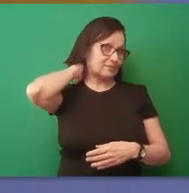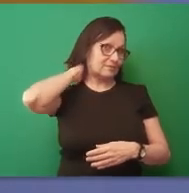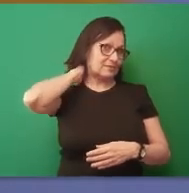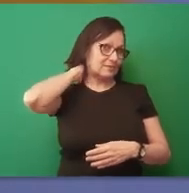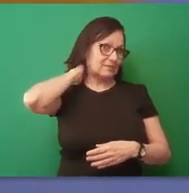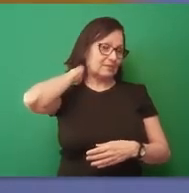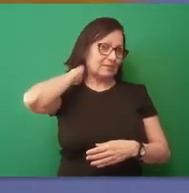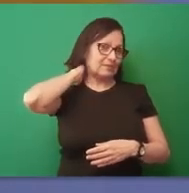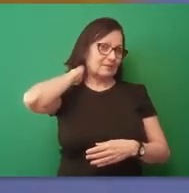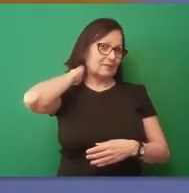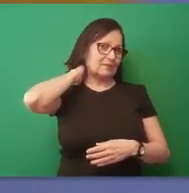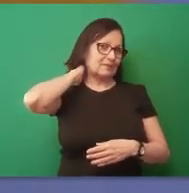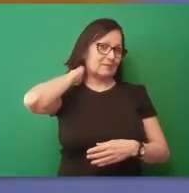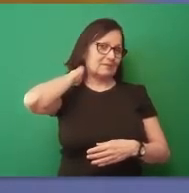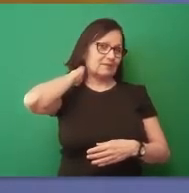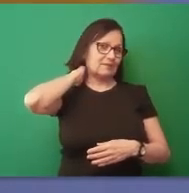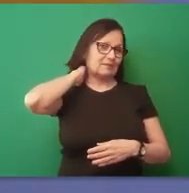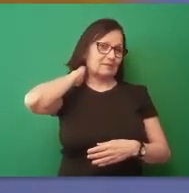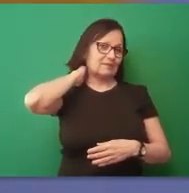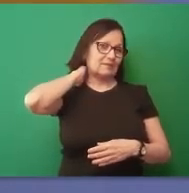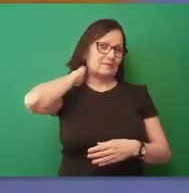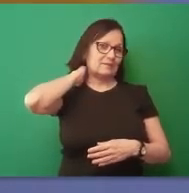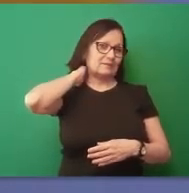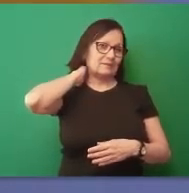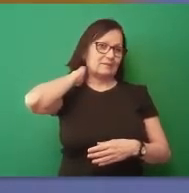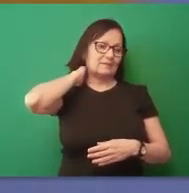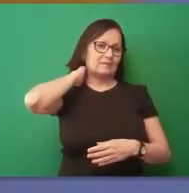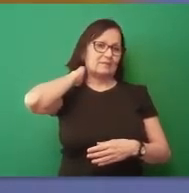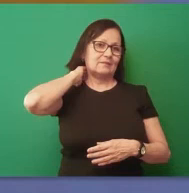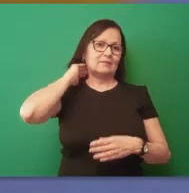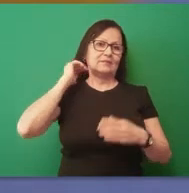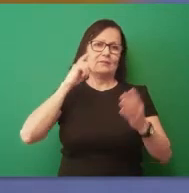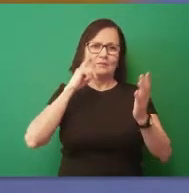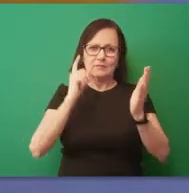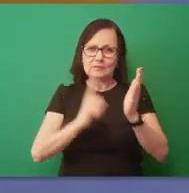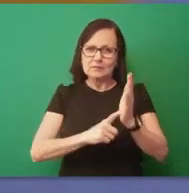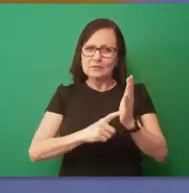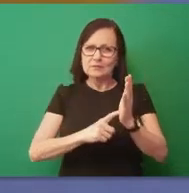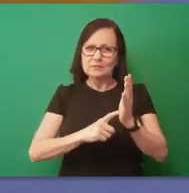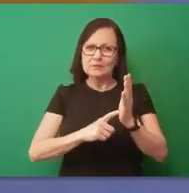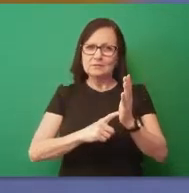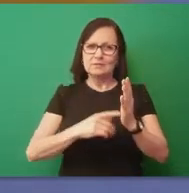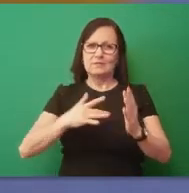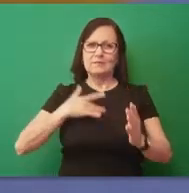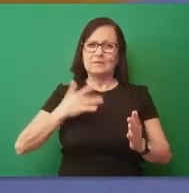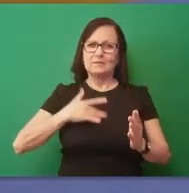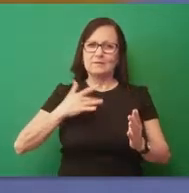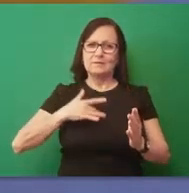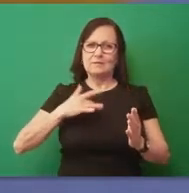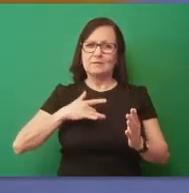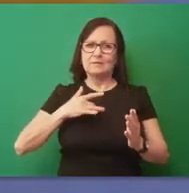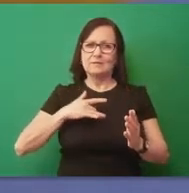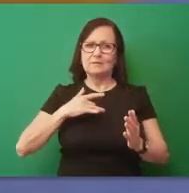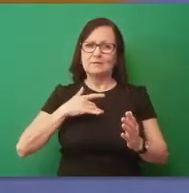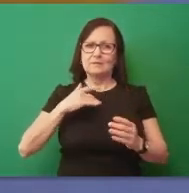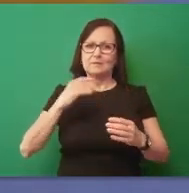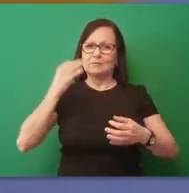to the throat and the back of the neck. Noticing any sensations there, trying not to judge these